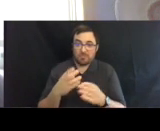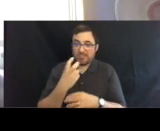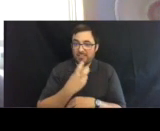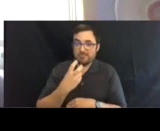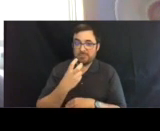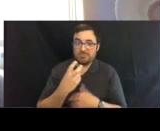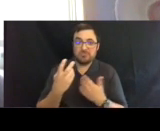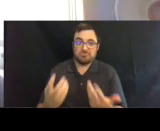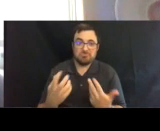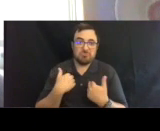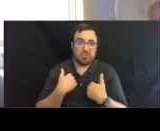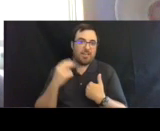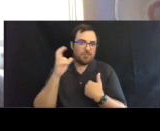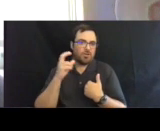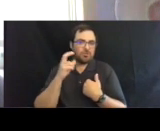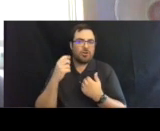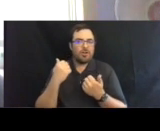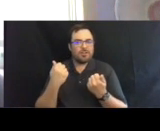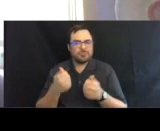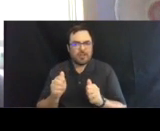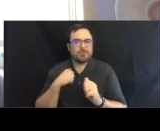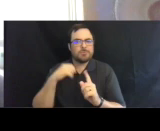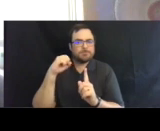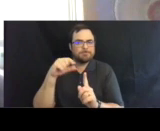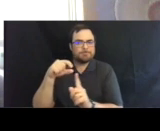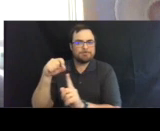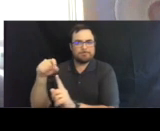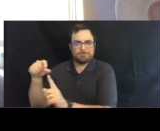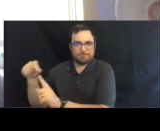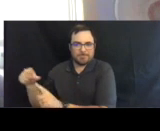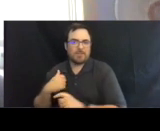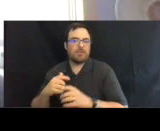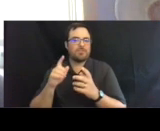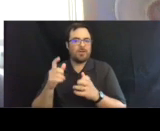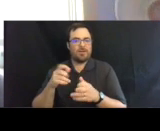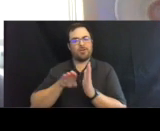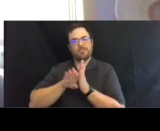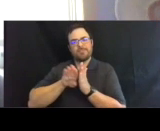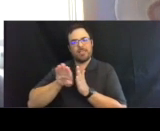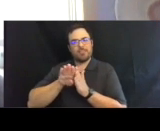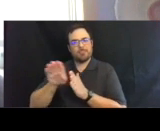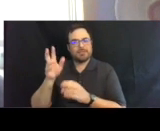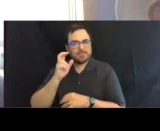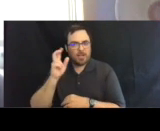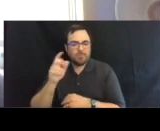auditorily bombarding him with some of the earlier developing sounds and super segmental contrasts.